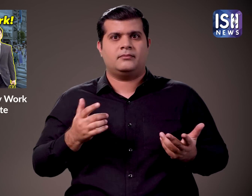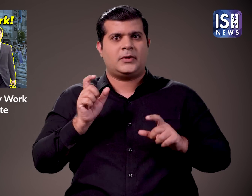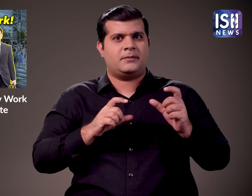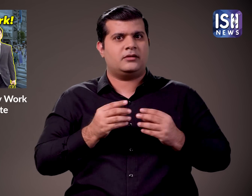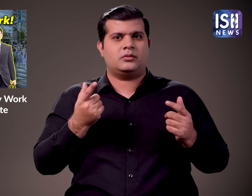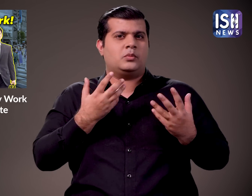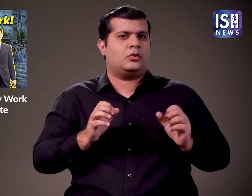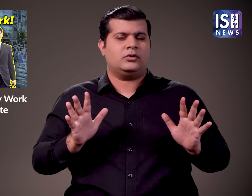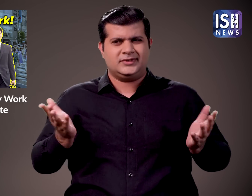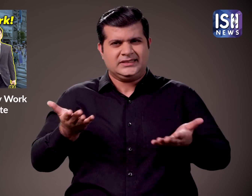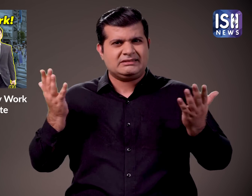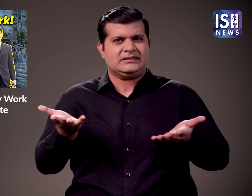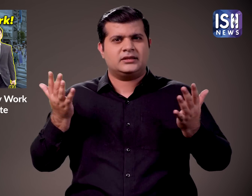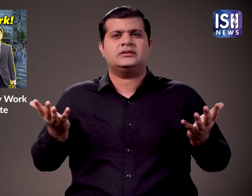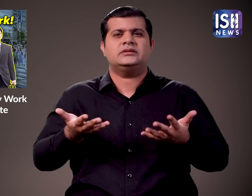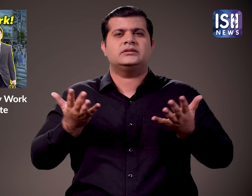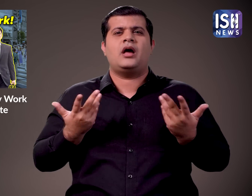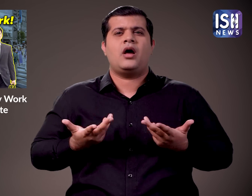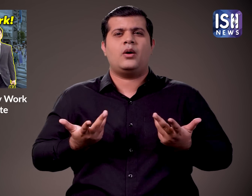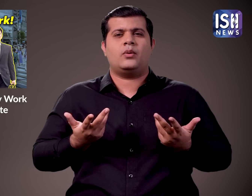Locals may disappear and the government does not want this. So what is it doing?